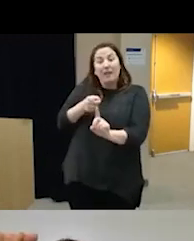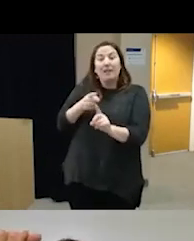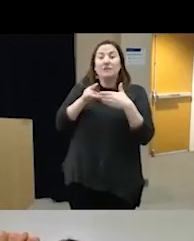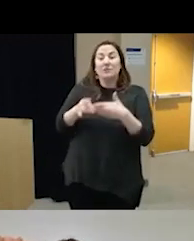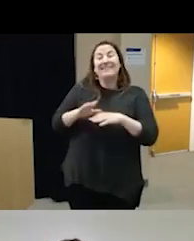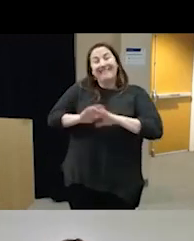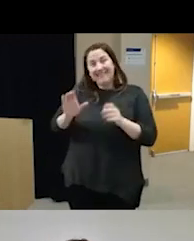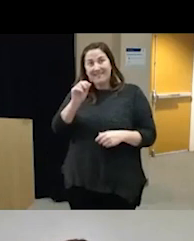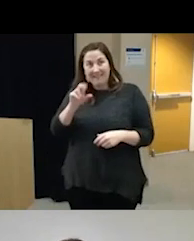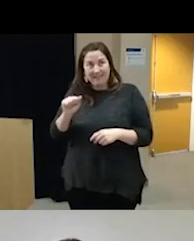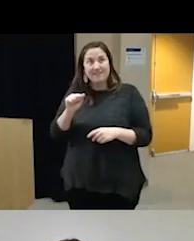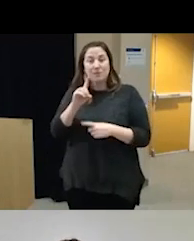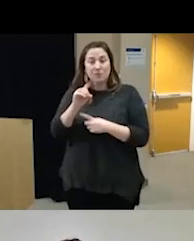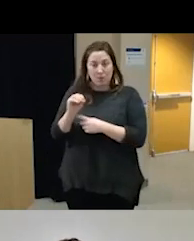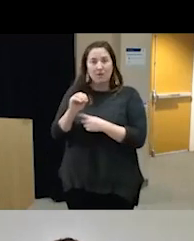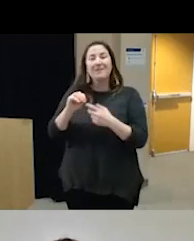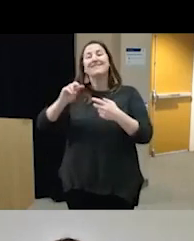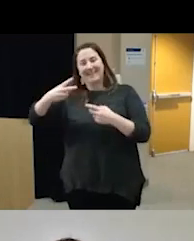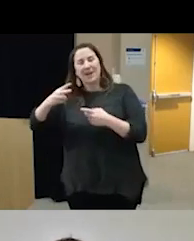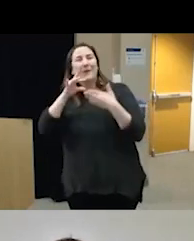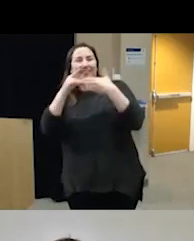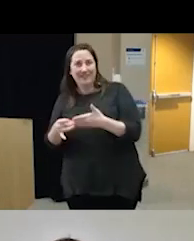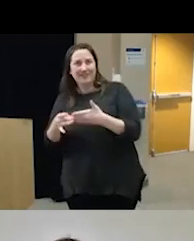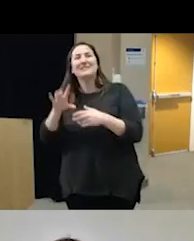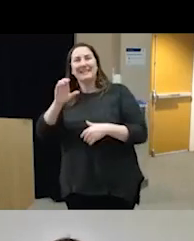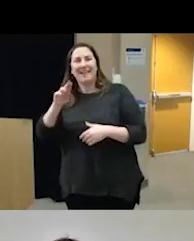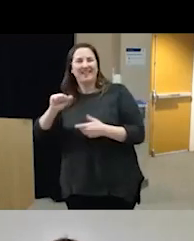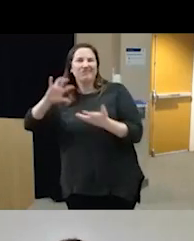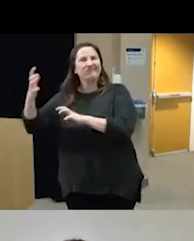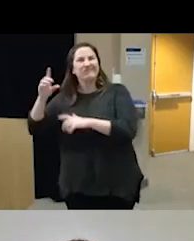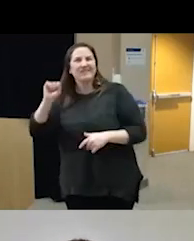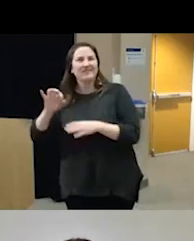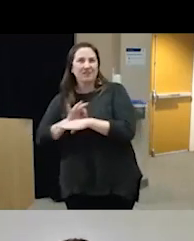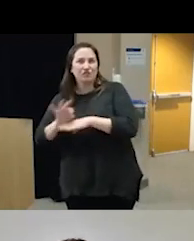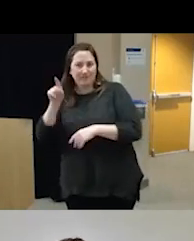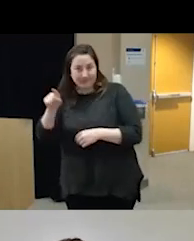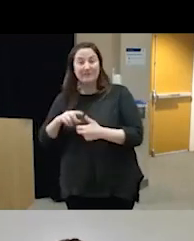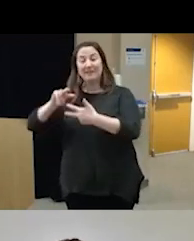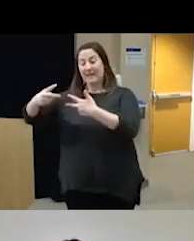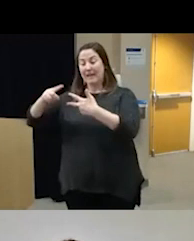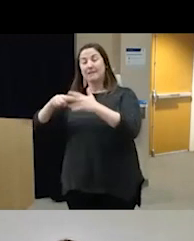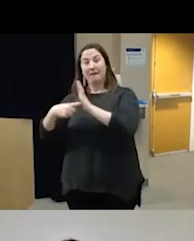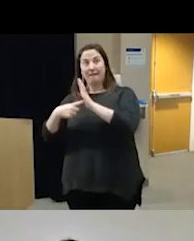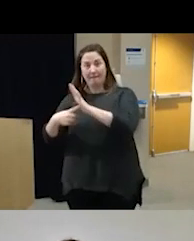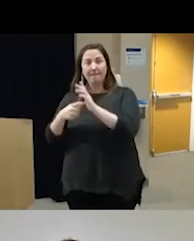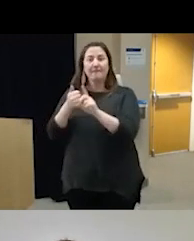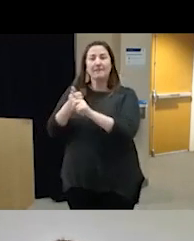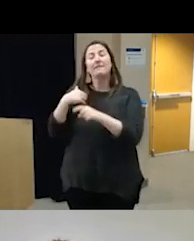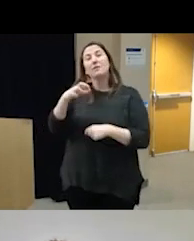and secondarily to CNS dysfunction. The second model is there's a risk factor the